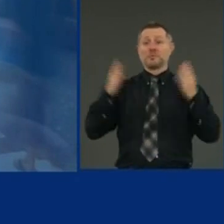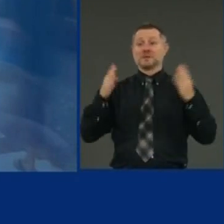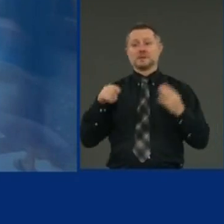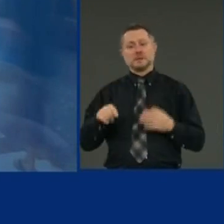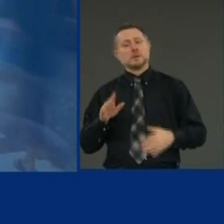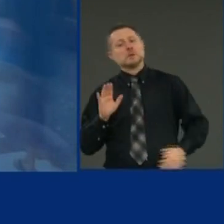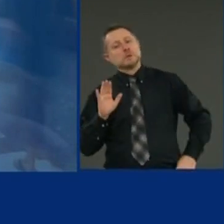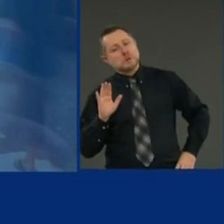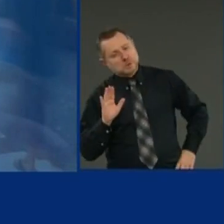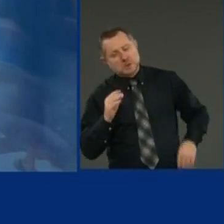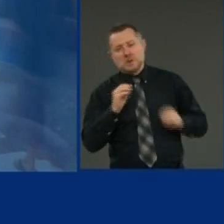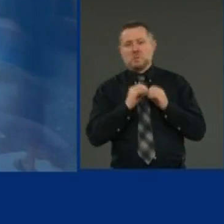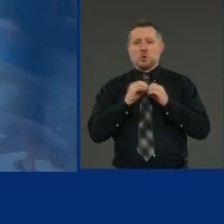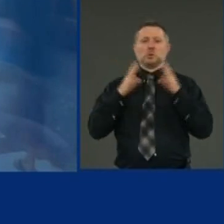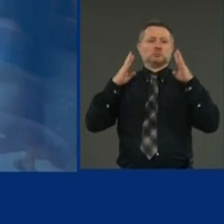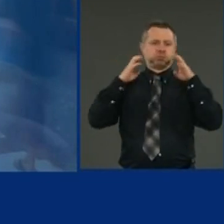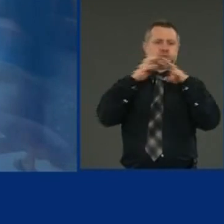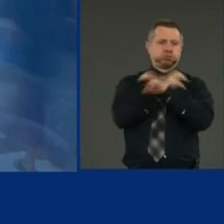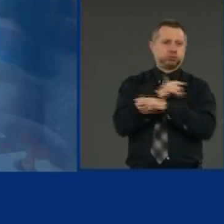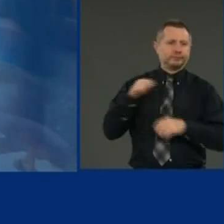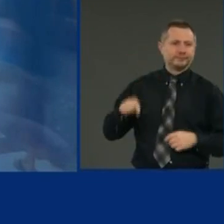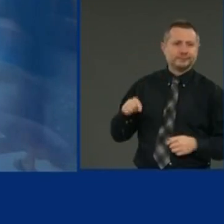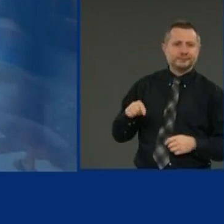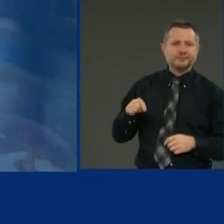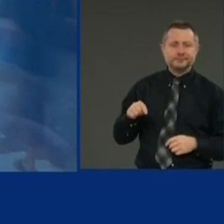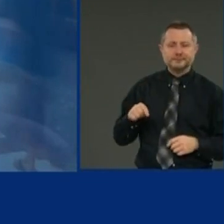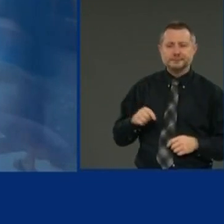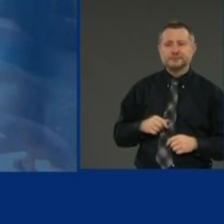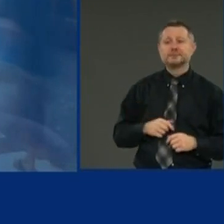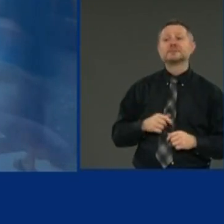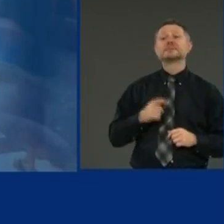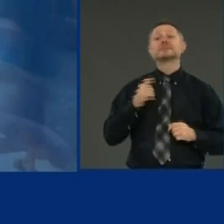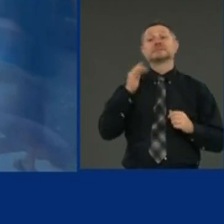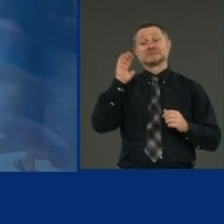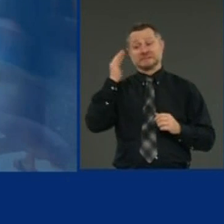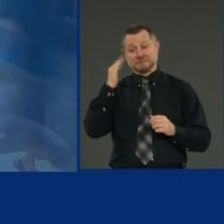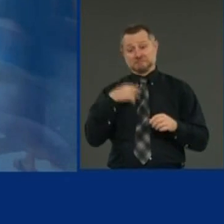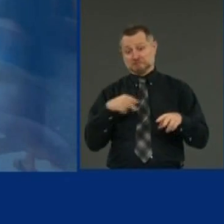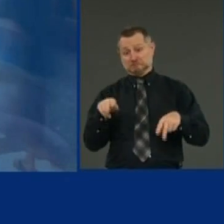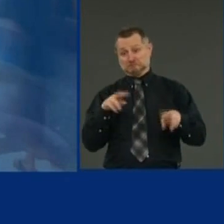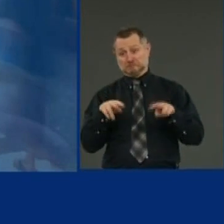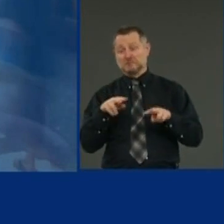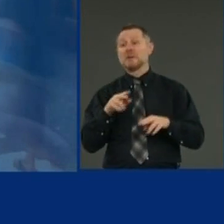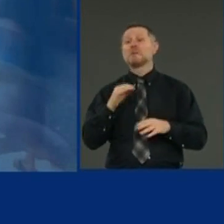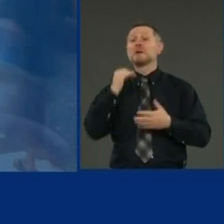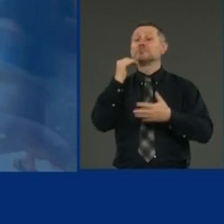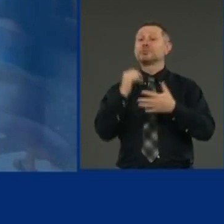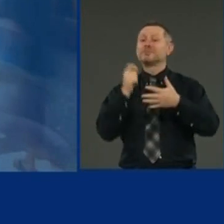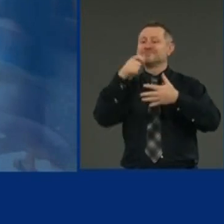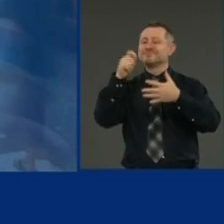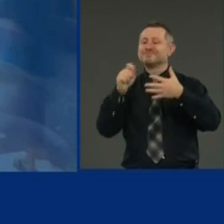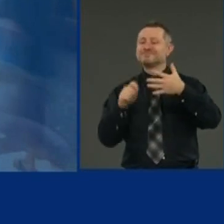ACTS. REOPENING IN NEW YORK CITY IS MORE COMPLICATED, AS WE KNOW,